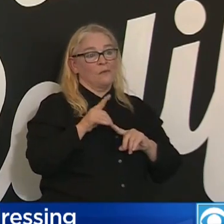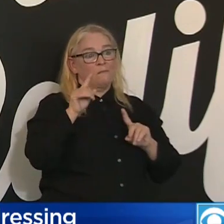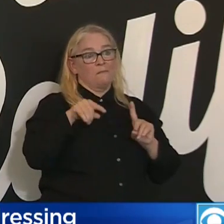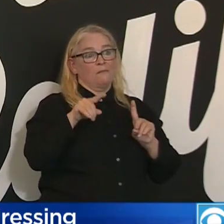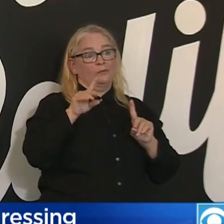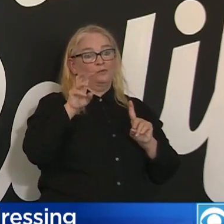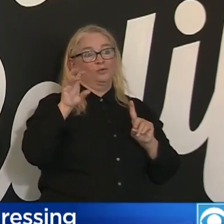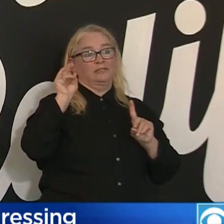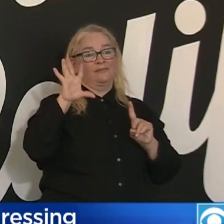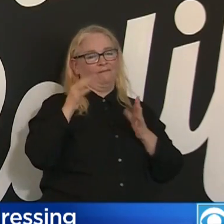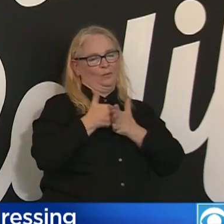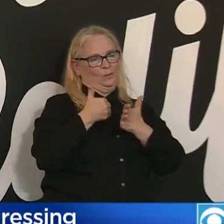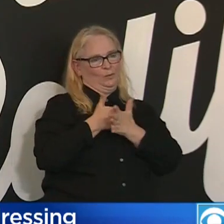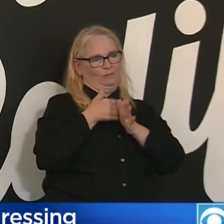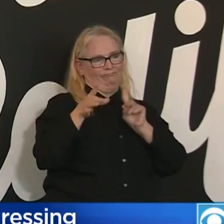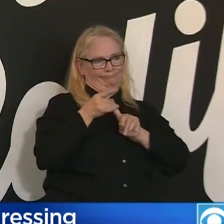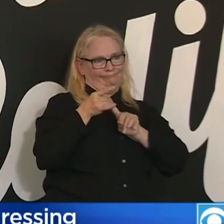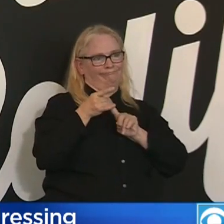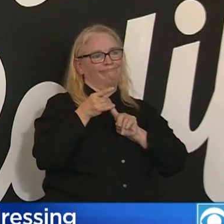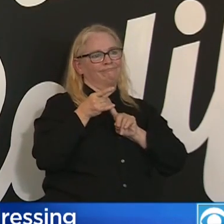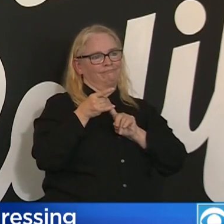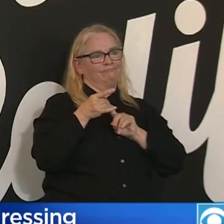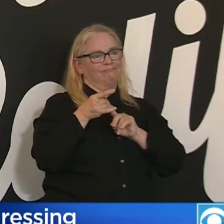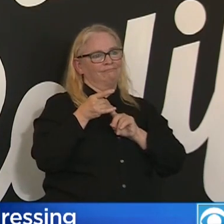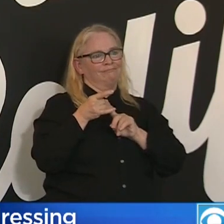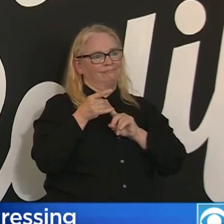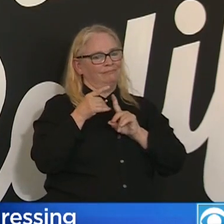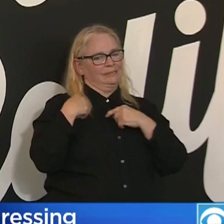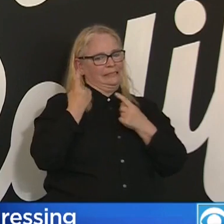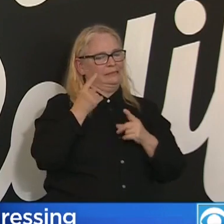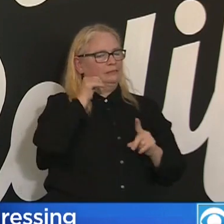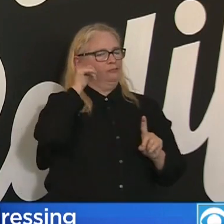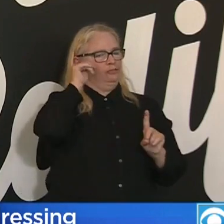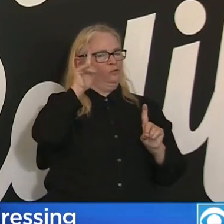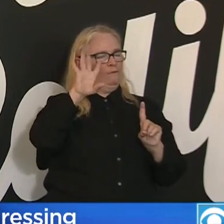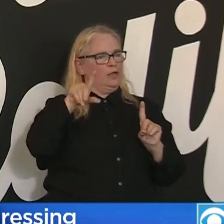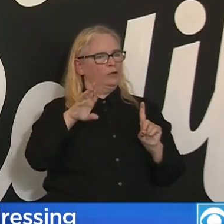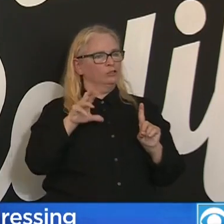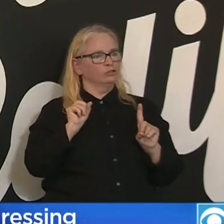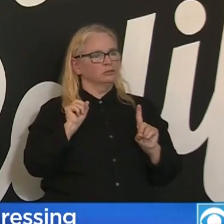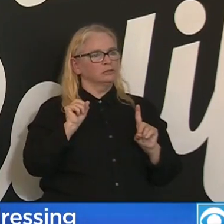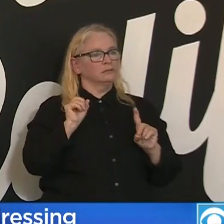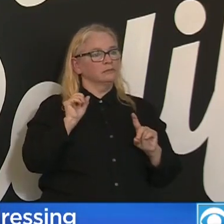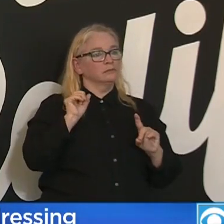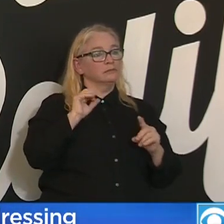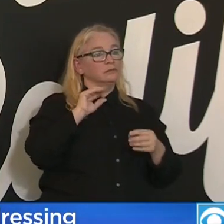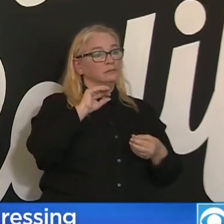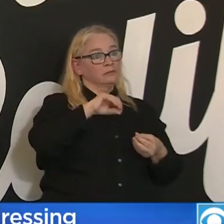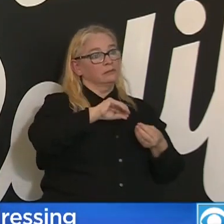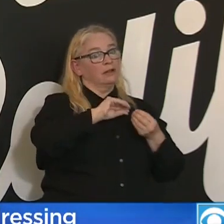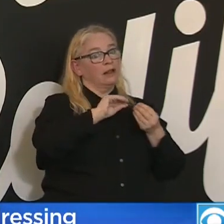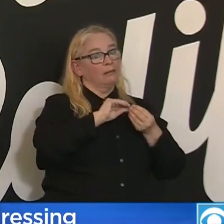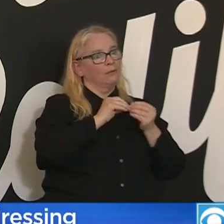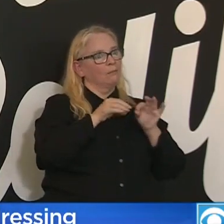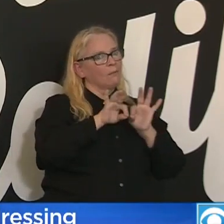HOSPITALIZATIONS AND ICU, IN TERMS OF THE TOTAL NUMBER IF NEW POSITIVES, 1275 NEW POSITIVES THAT WE IDENTIFIED